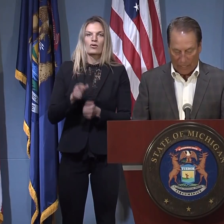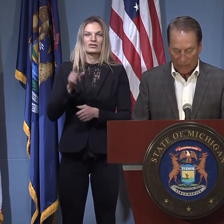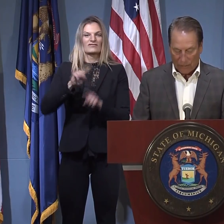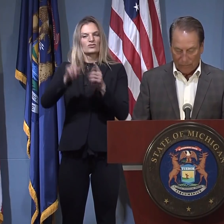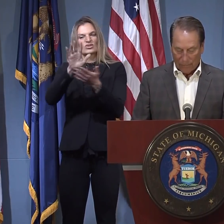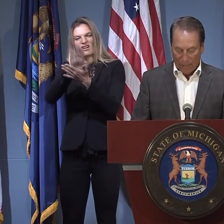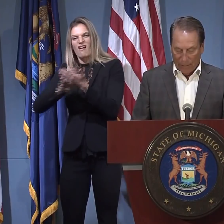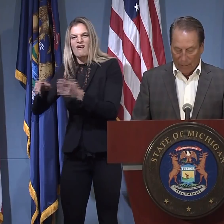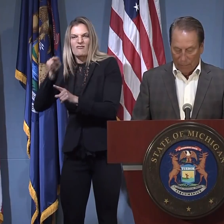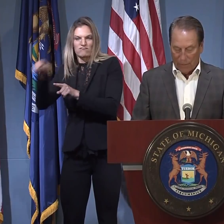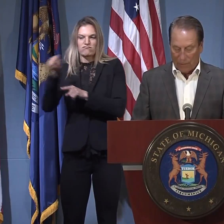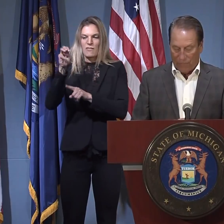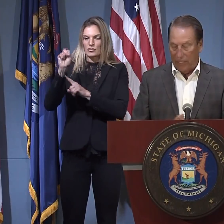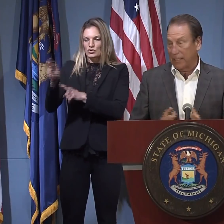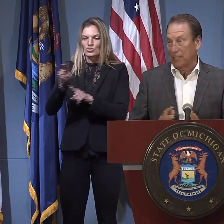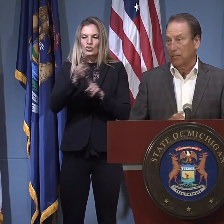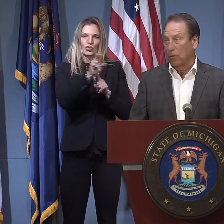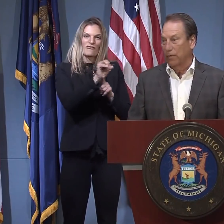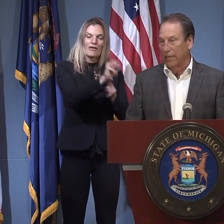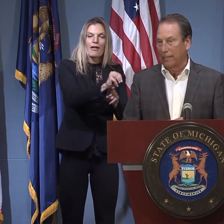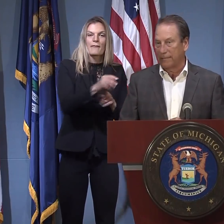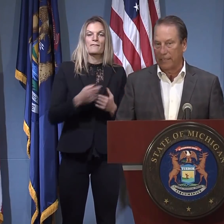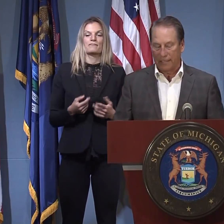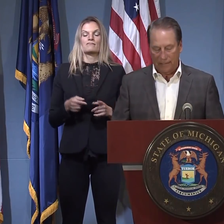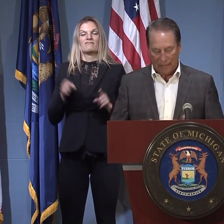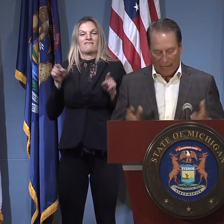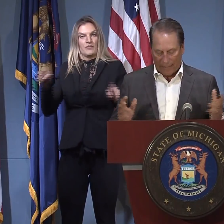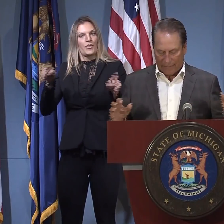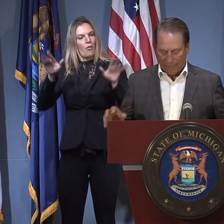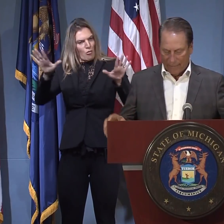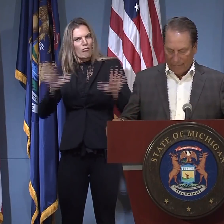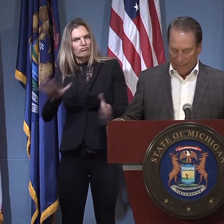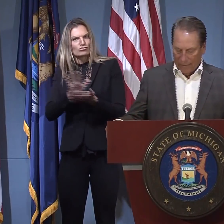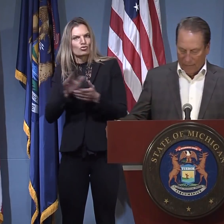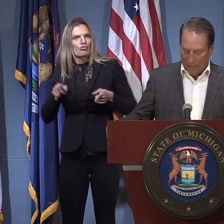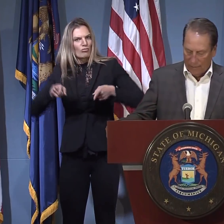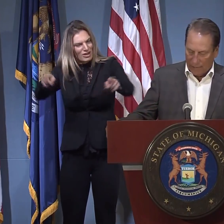FOOTBALL, WOMEN'S BASKETBALL, MEN'S FOOTBALL, SO ON, BOTH SCHOOLS HAVE HAD GREAT SUCCESS,